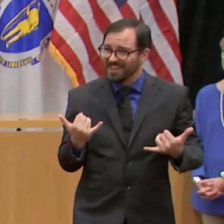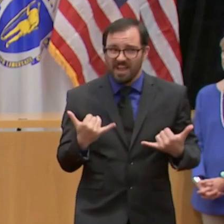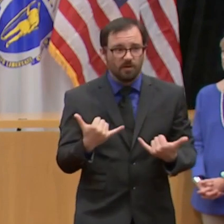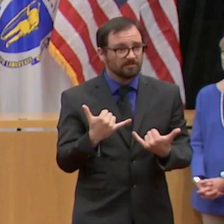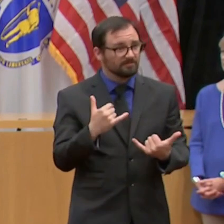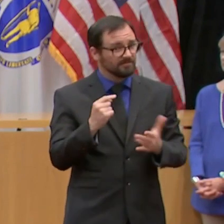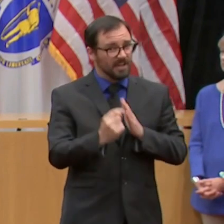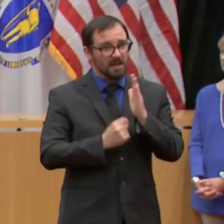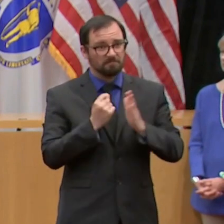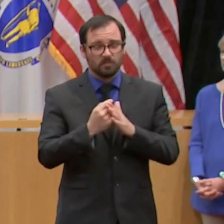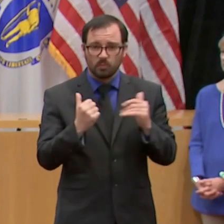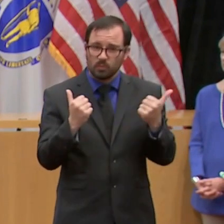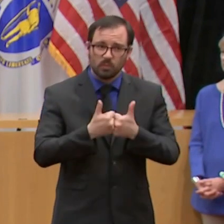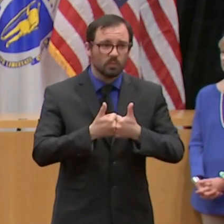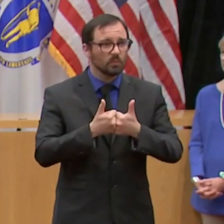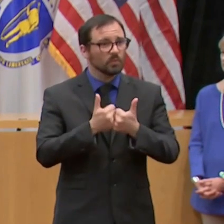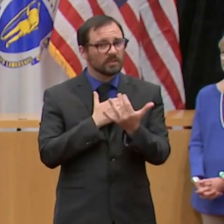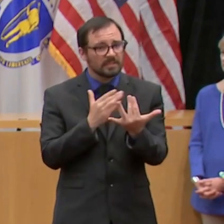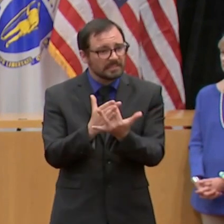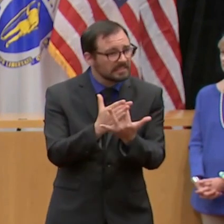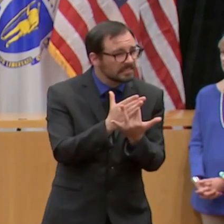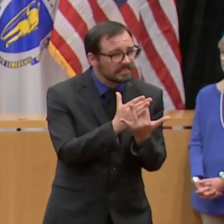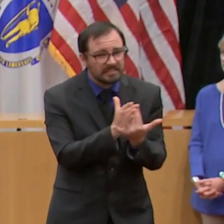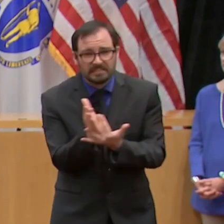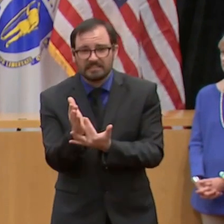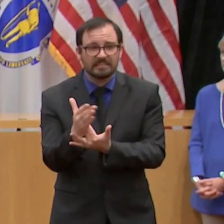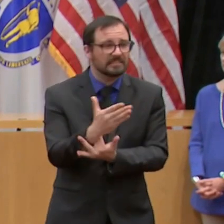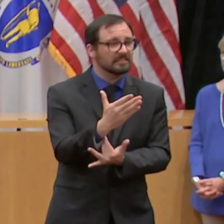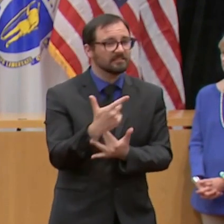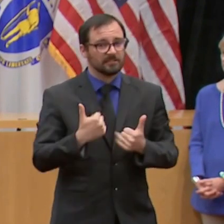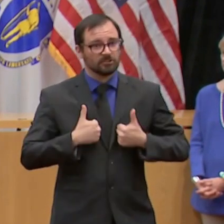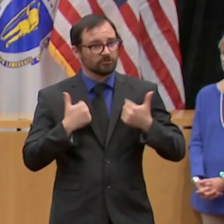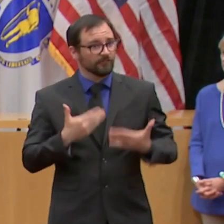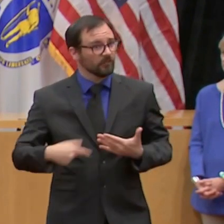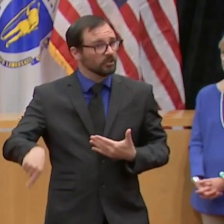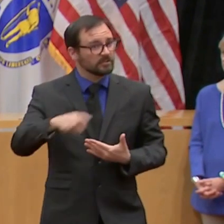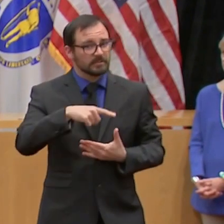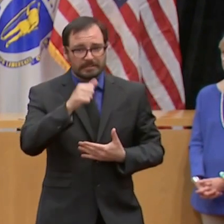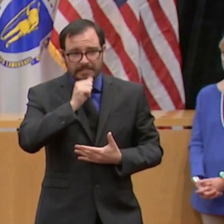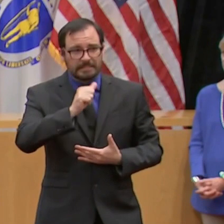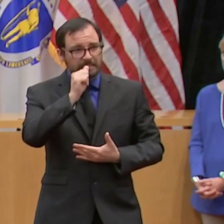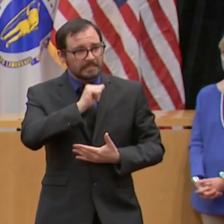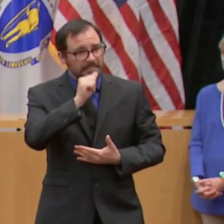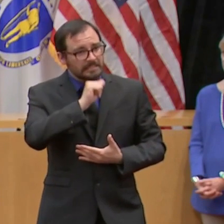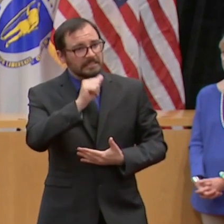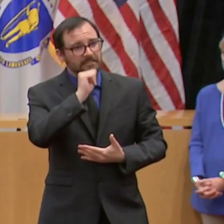CLEARLY THESE ARE UNUSUAL AND UNCERTAIN TIMES. BUT WE KNOW THAT SURVIVORS AND